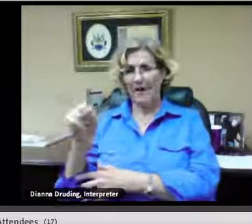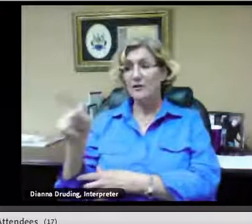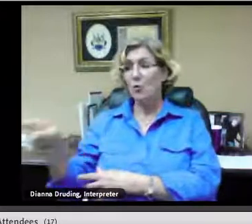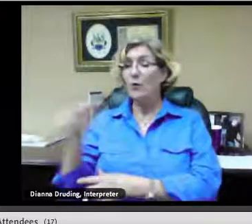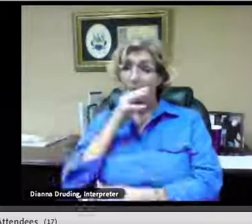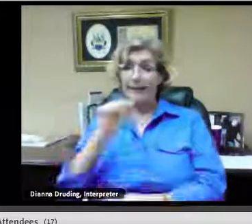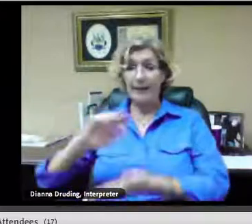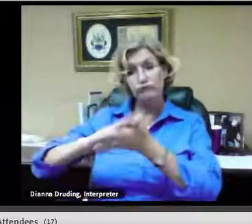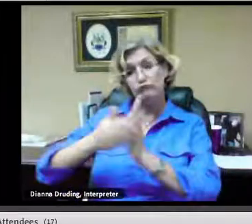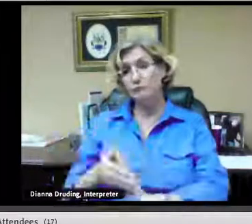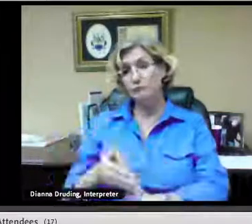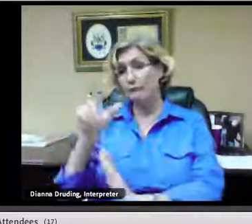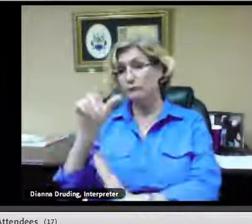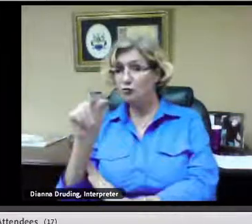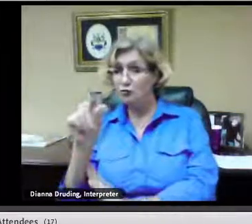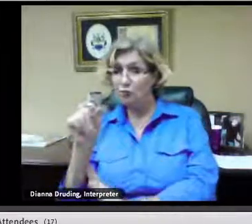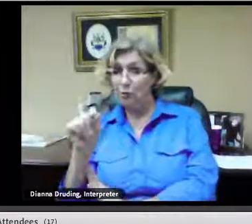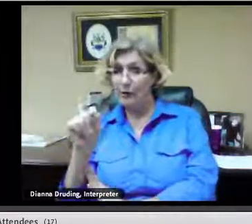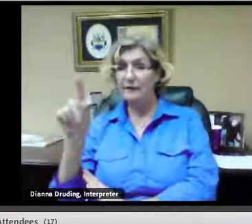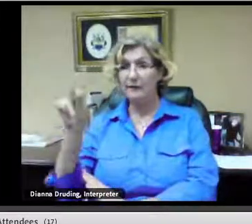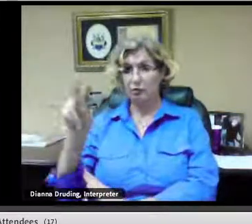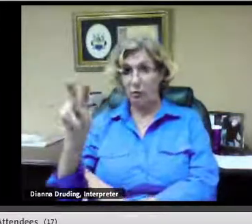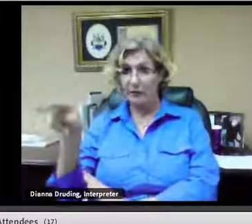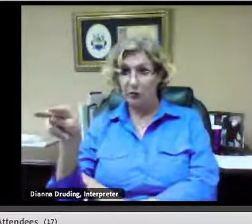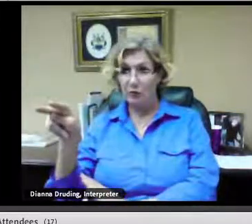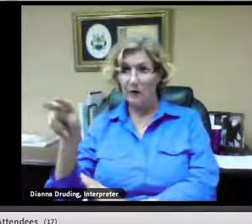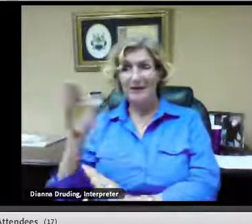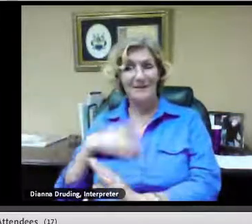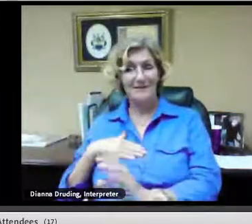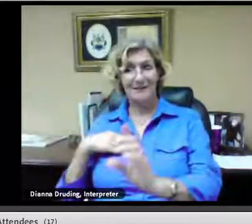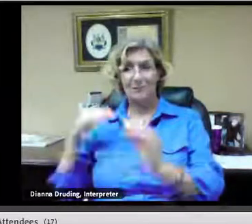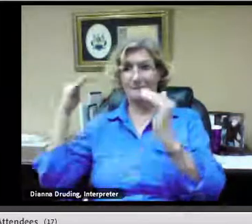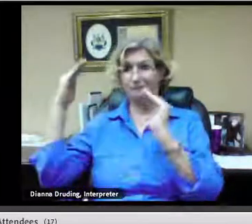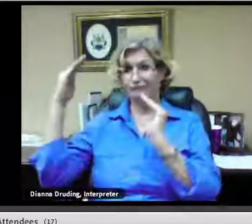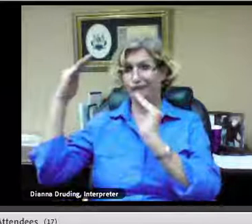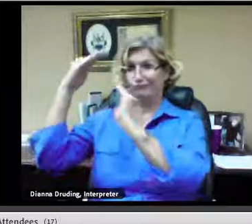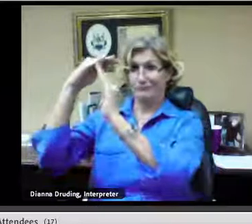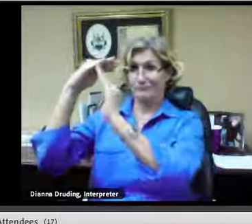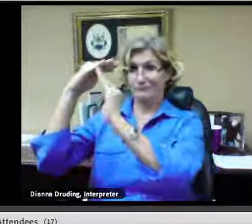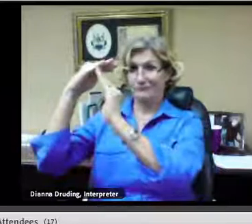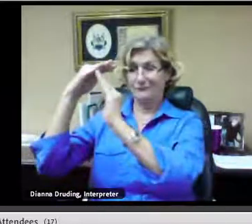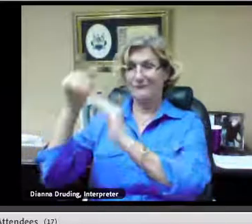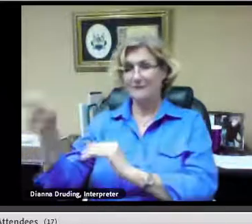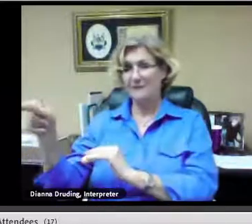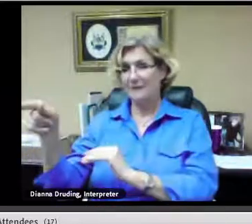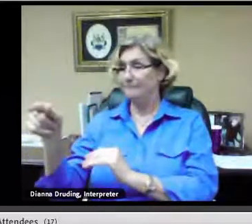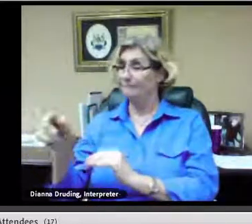He's going to peak out intellectually. He's going to peak out, and he'll probably start kind of regressing. But you can be assured,